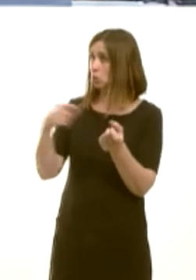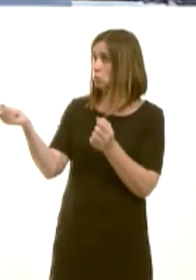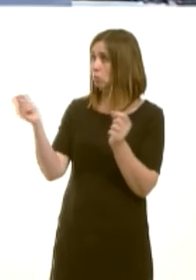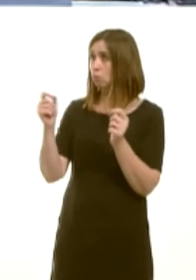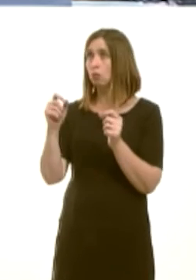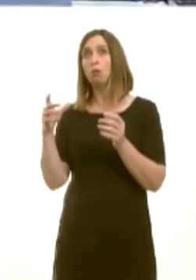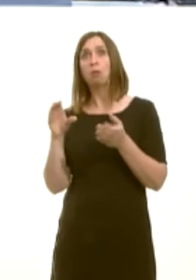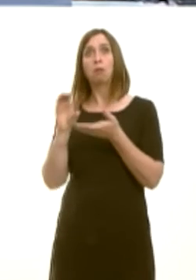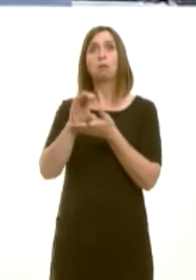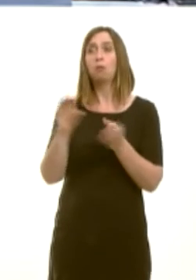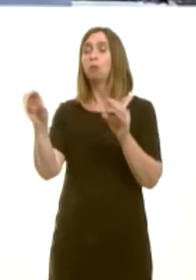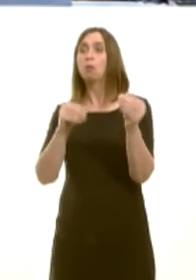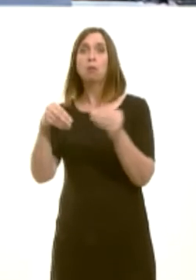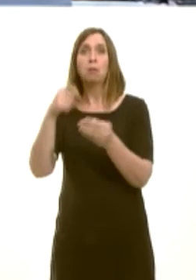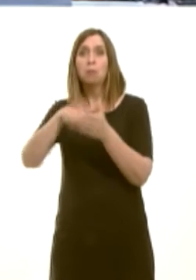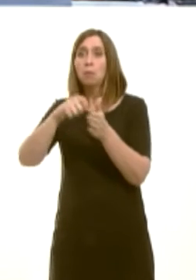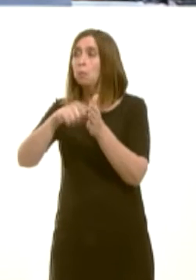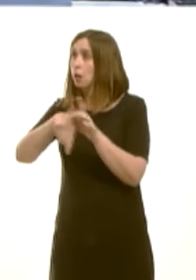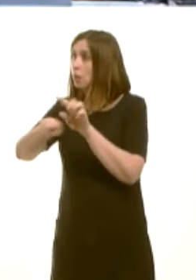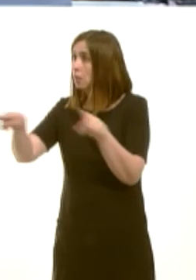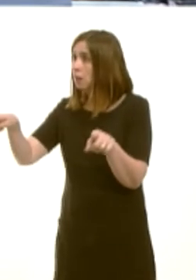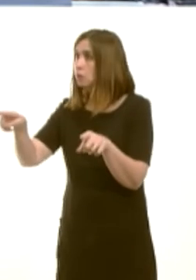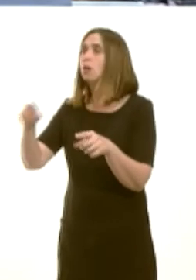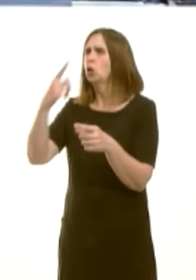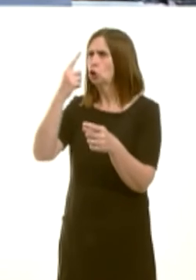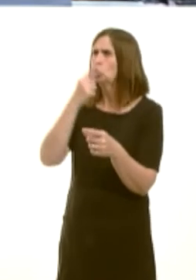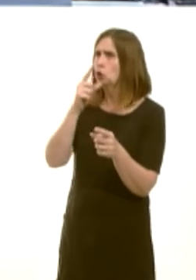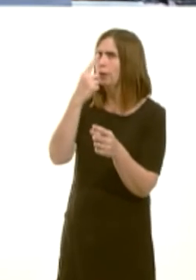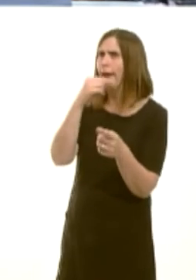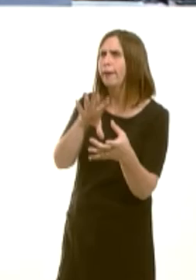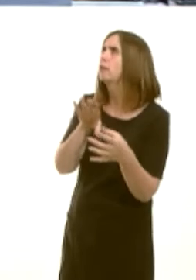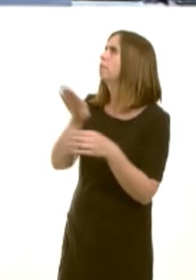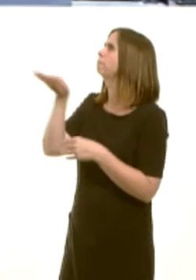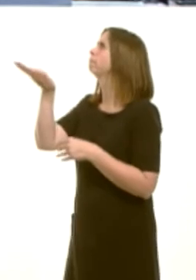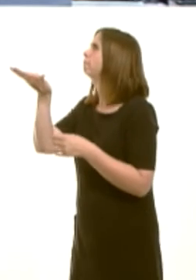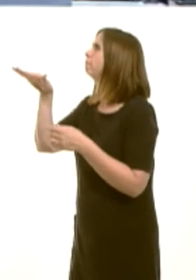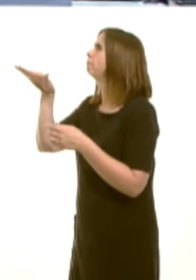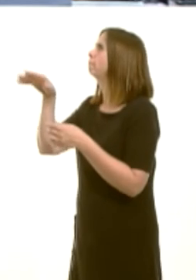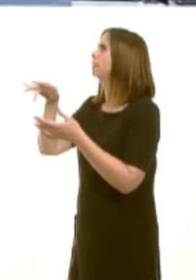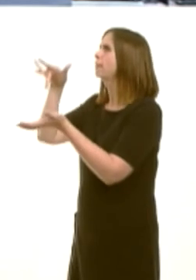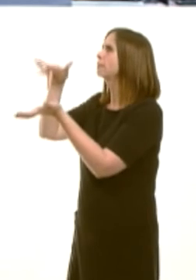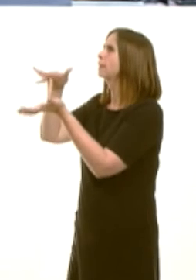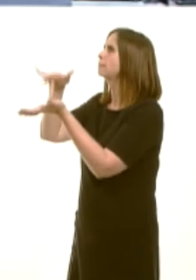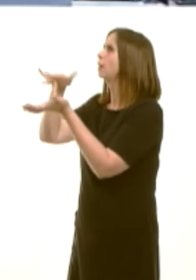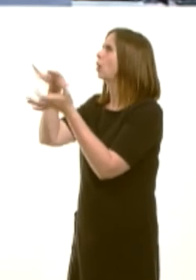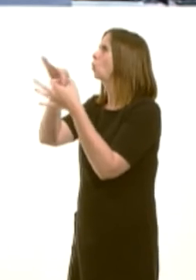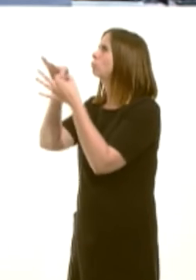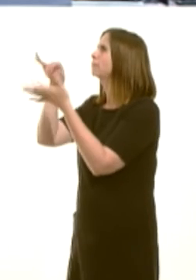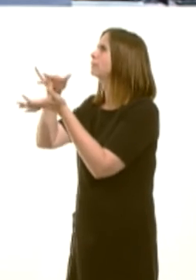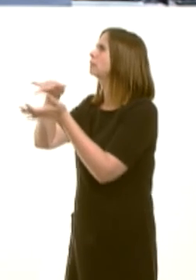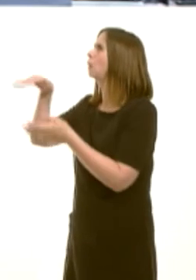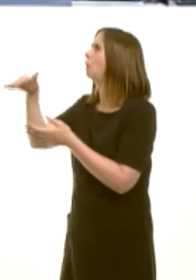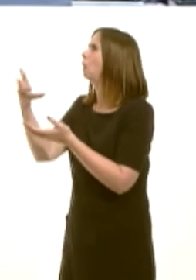for them to use the expertise that the centre has should they want to proceed with a co-operative